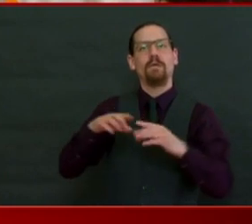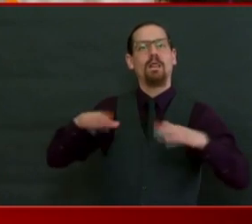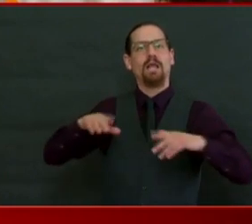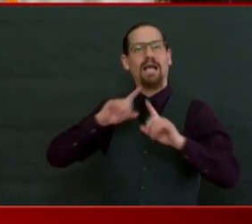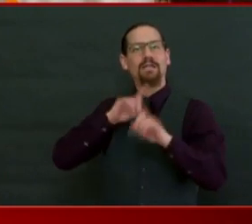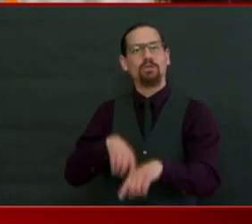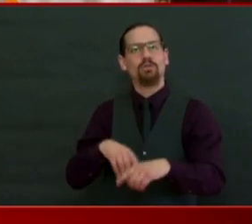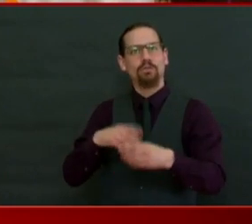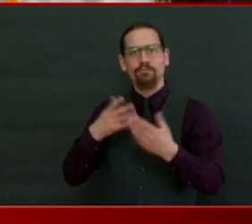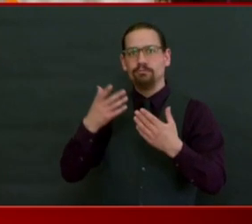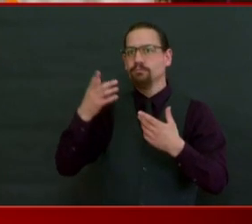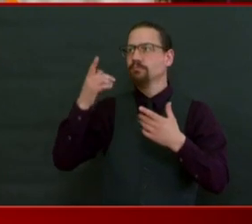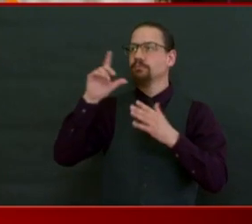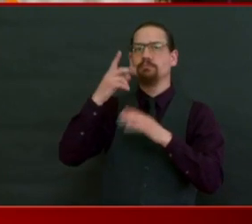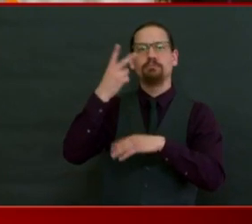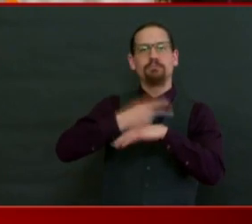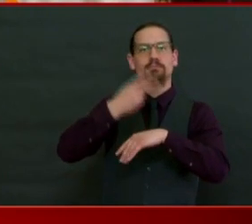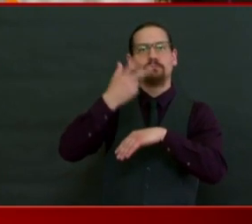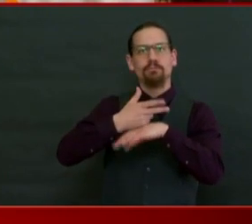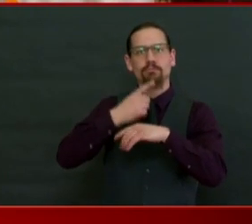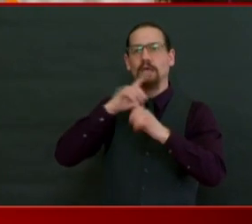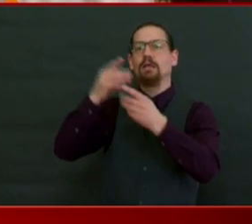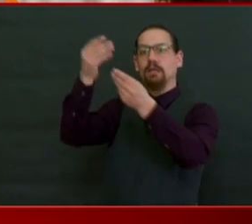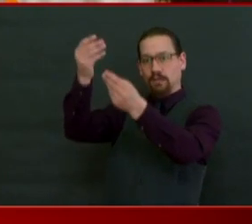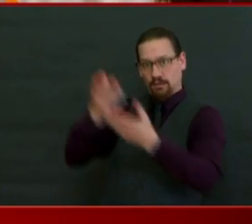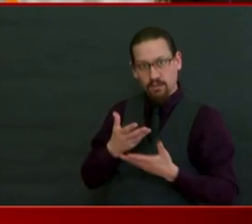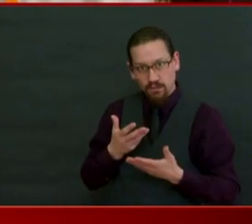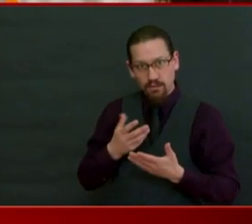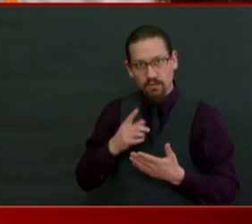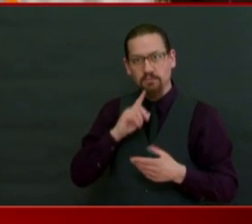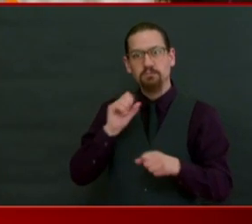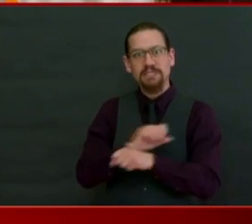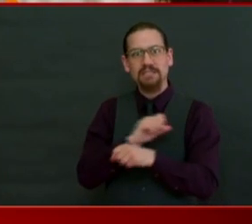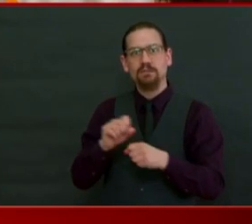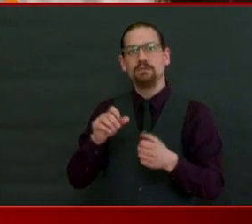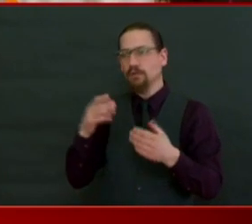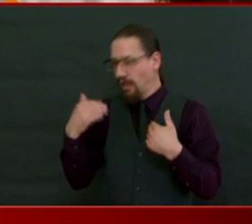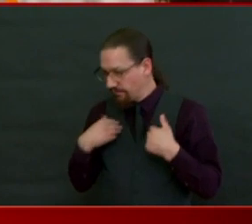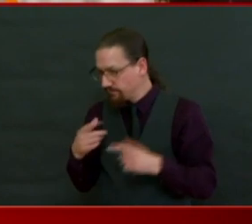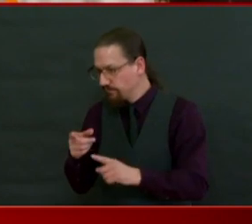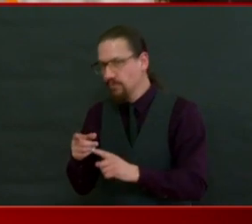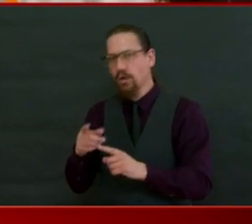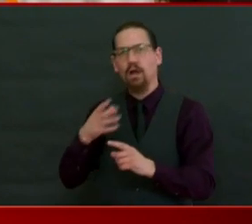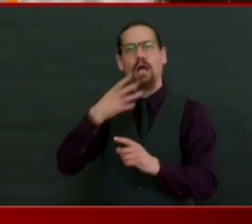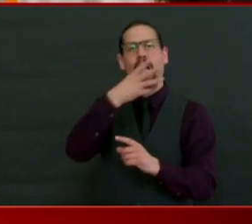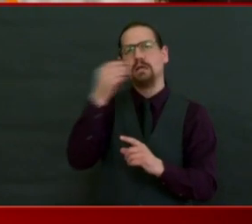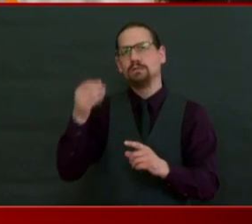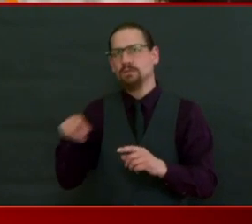IT'S LESS SO THAT THE DEATH OCCURRED BUT USUALLY, THE CAUSES TAKE SOME TIME TO BE ABLE TO